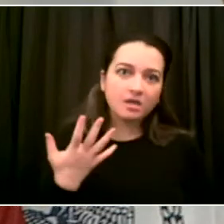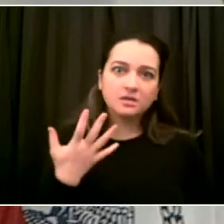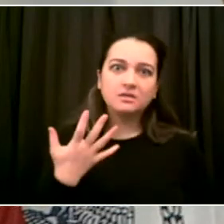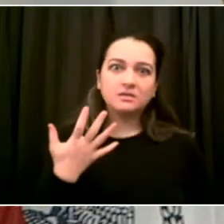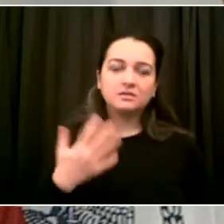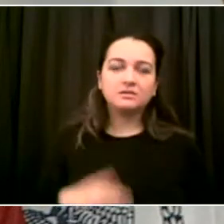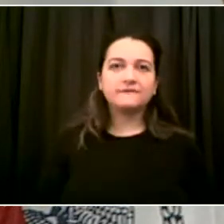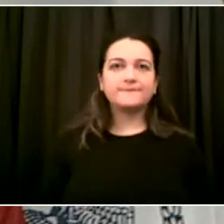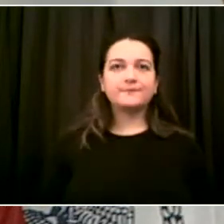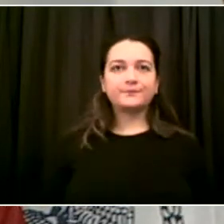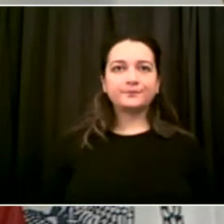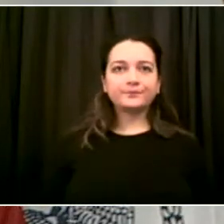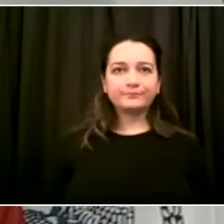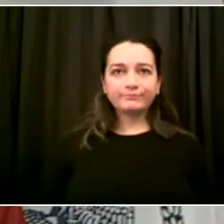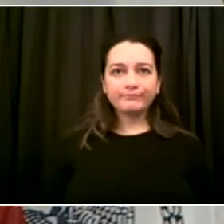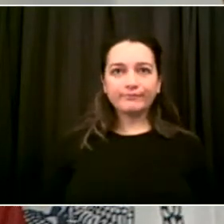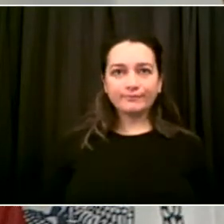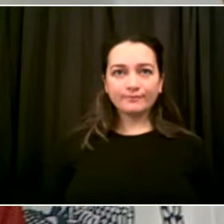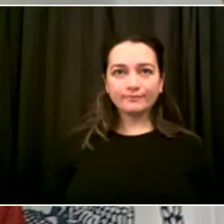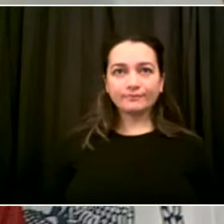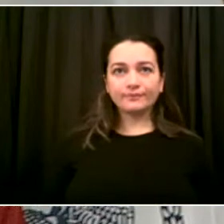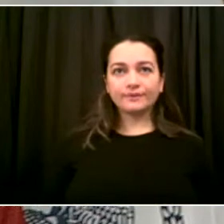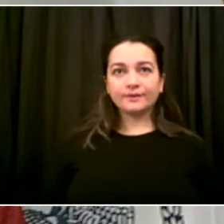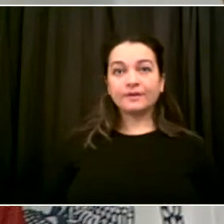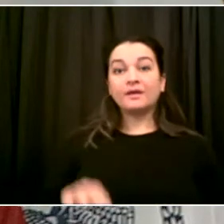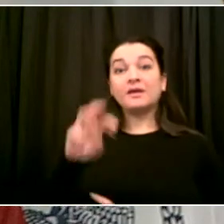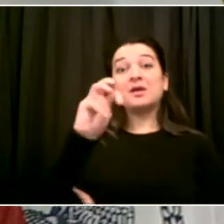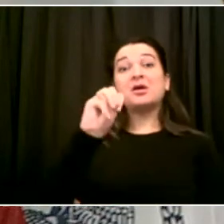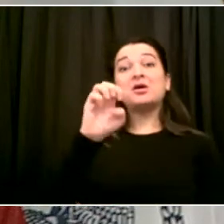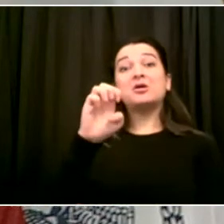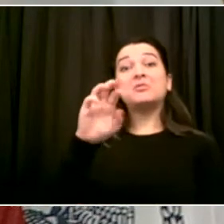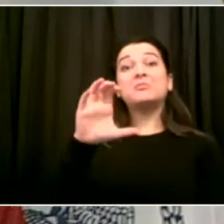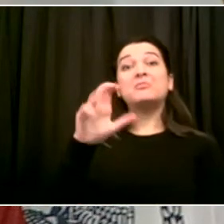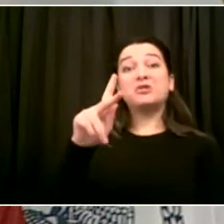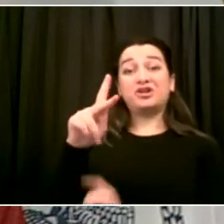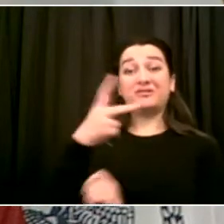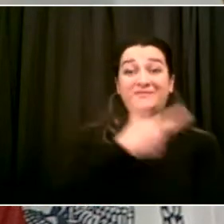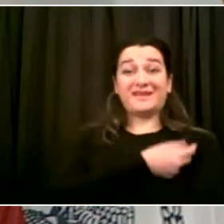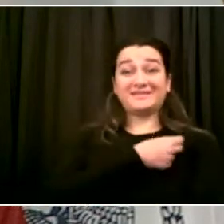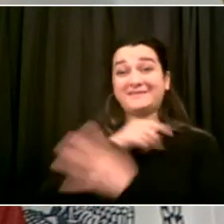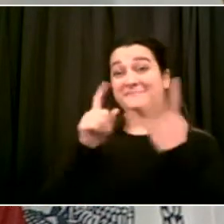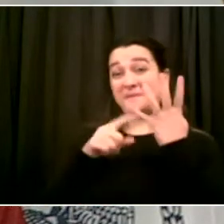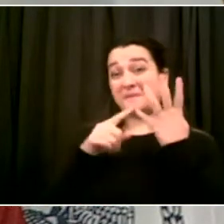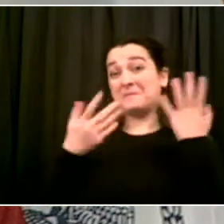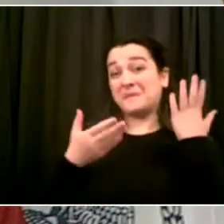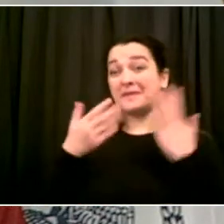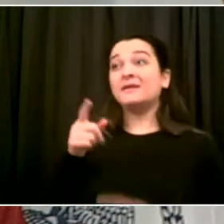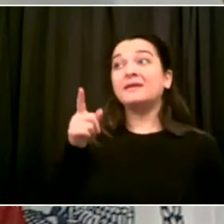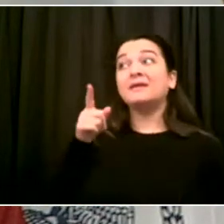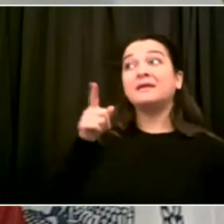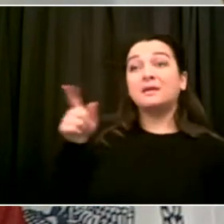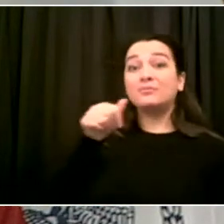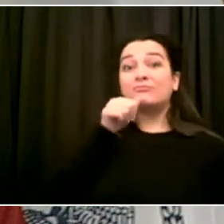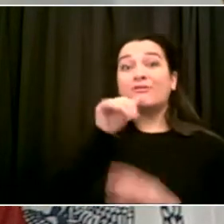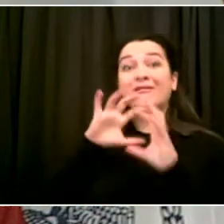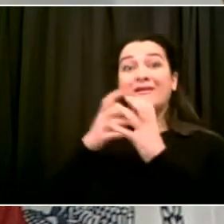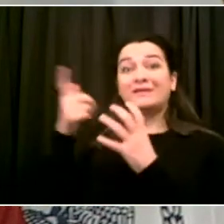TTATH EXAMMLEP I GAVE EARLIER, HOW IS S IT ATHT T MASSIVE